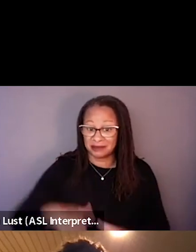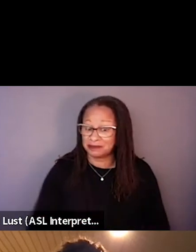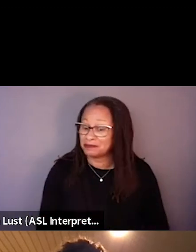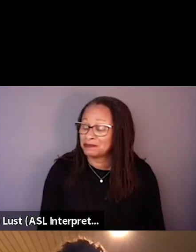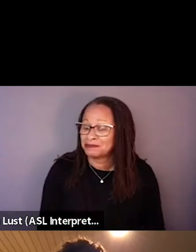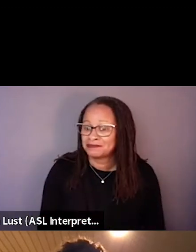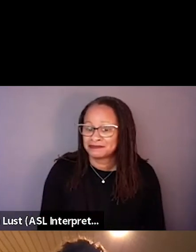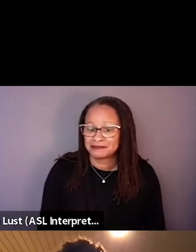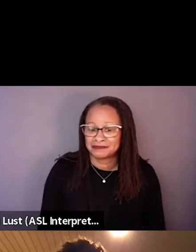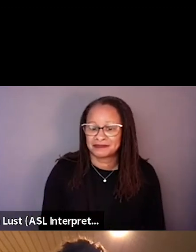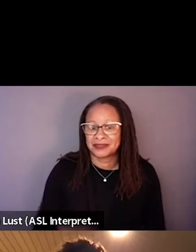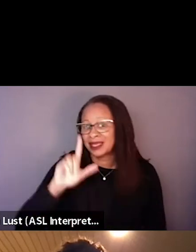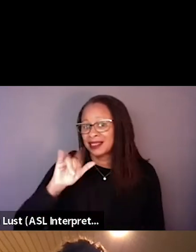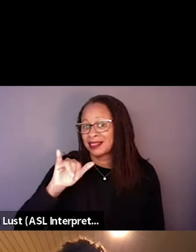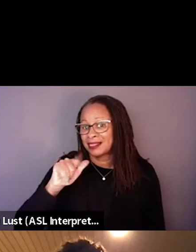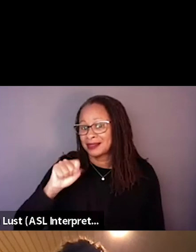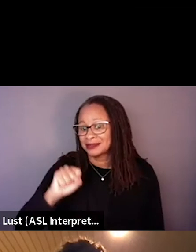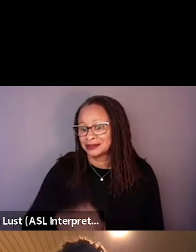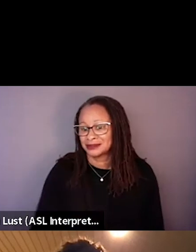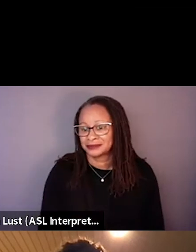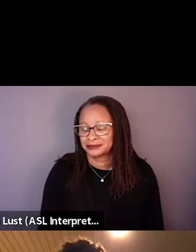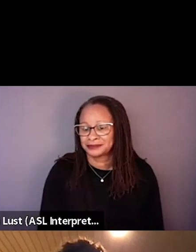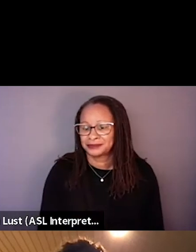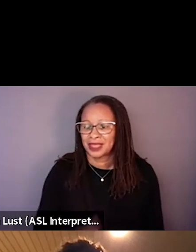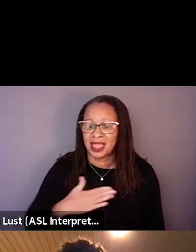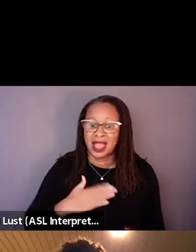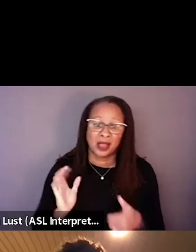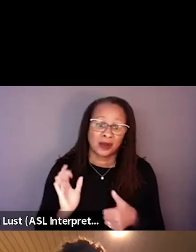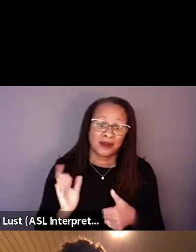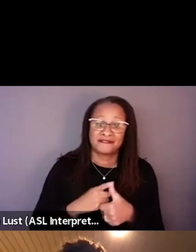Yeah, I think our first public screening was in San Diego,